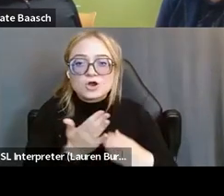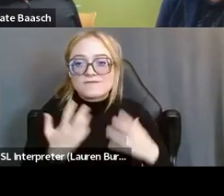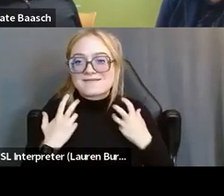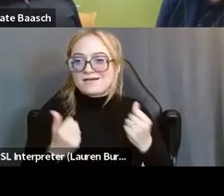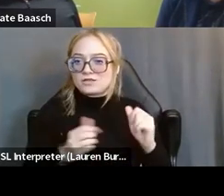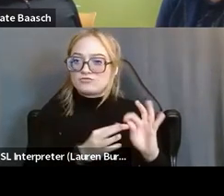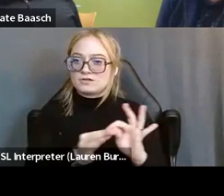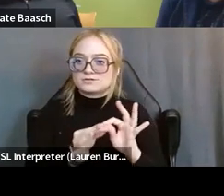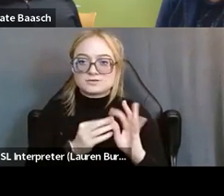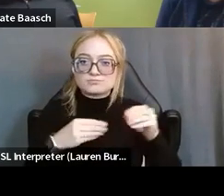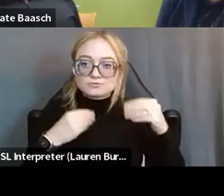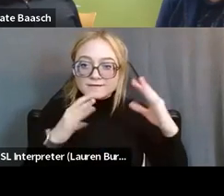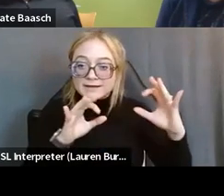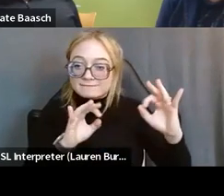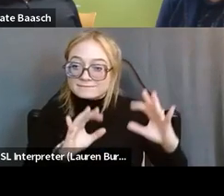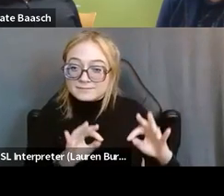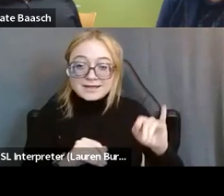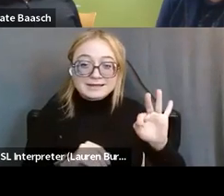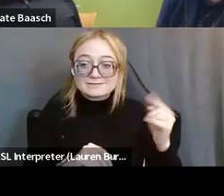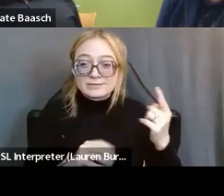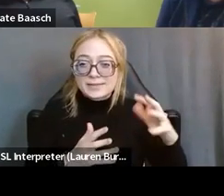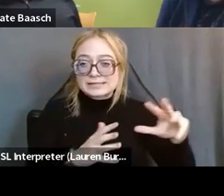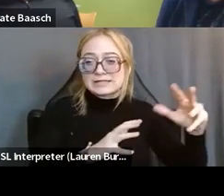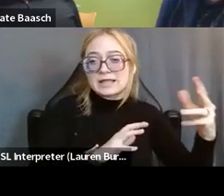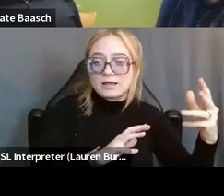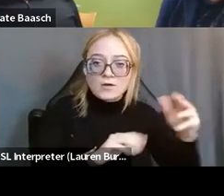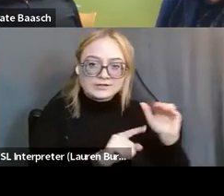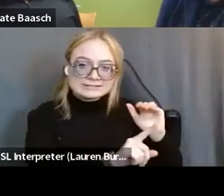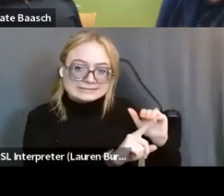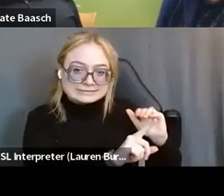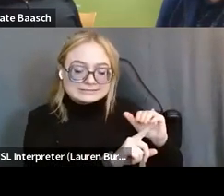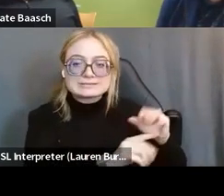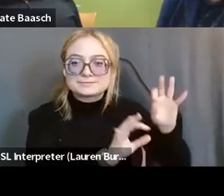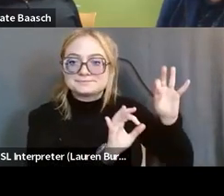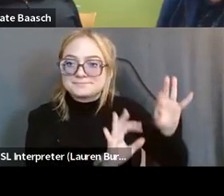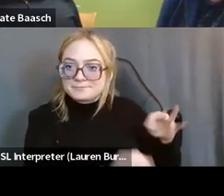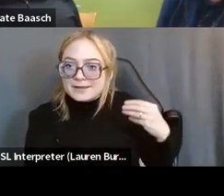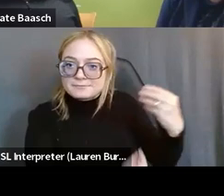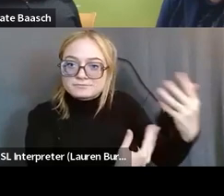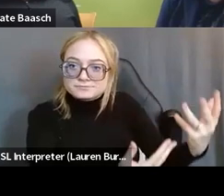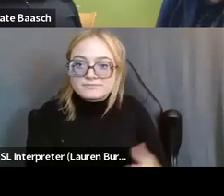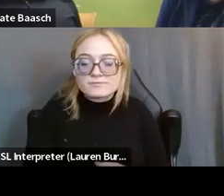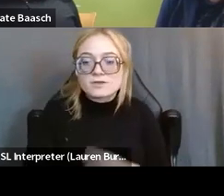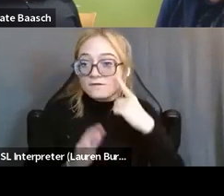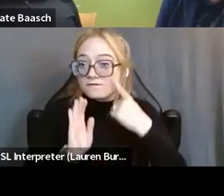providing that feedback when things aren't going right, you know, maybe examples of being able to hold a meeting,